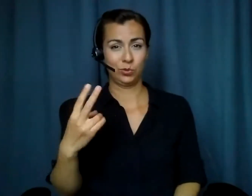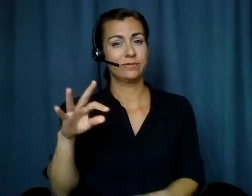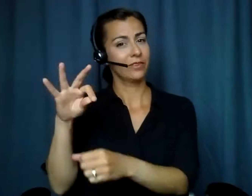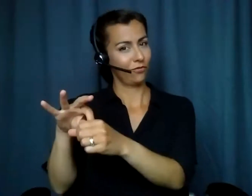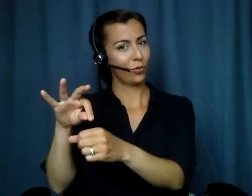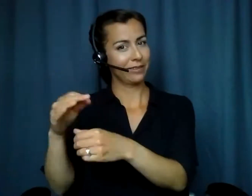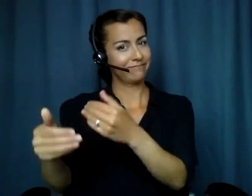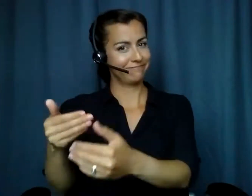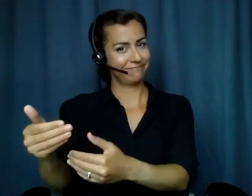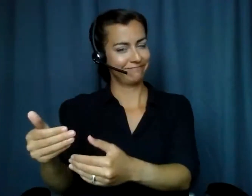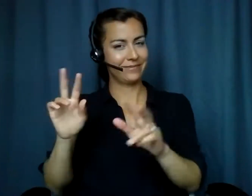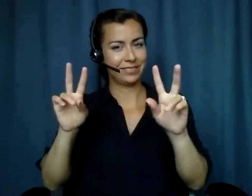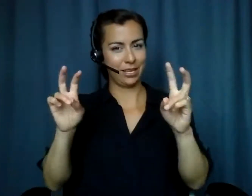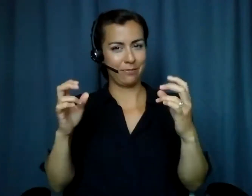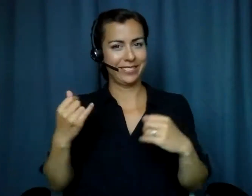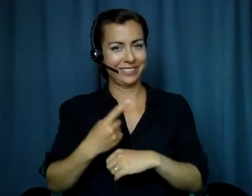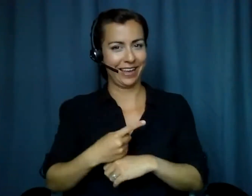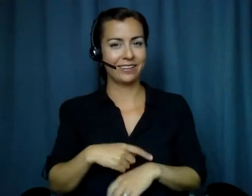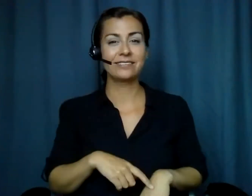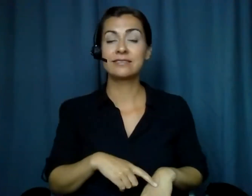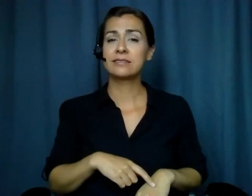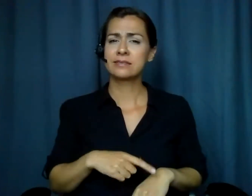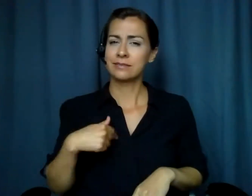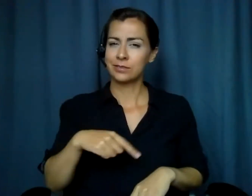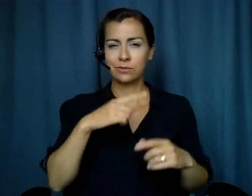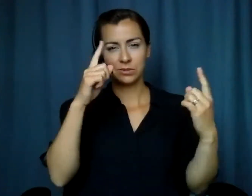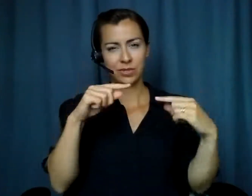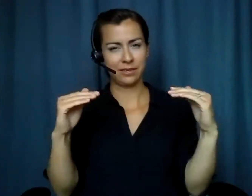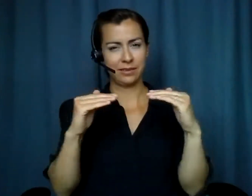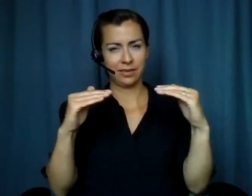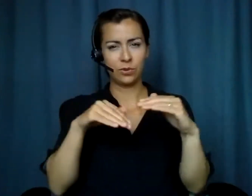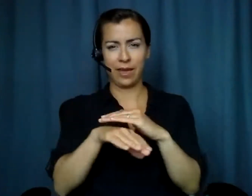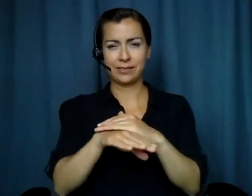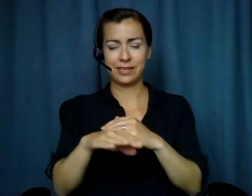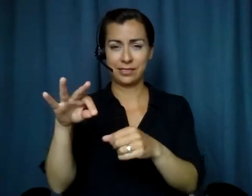Kiersi is a disability advocate and activist in Portland, Oregon,